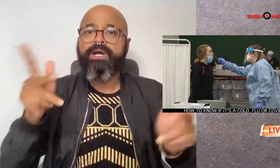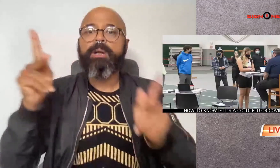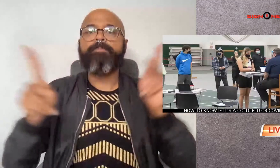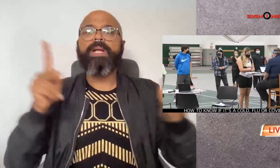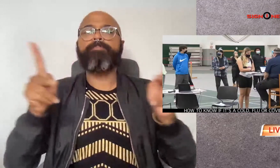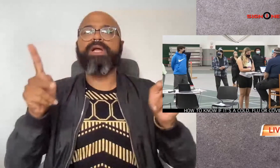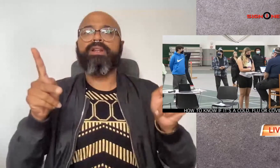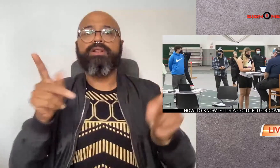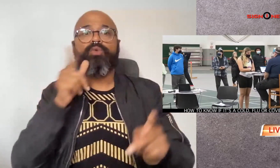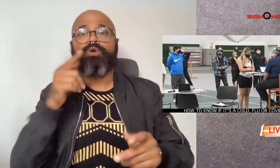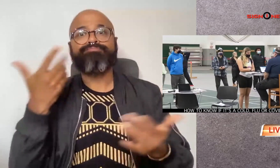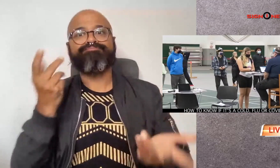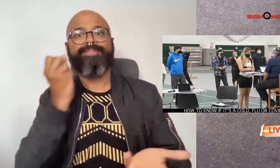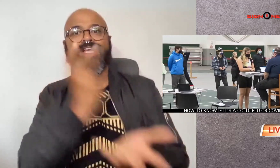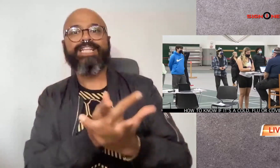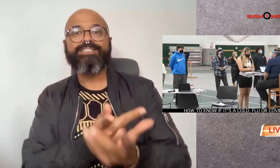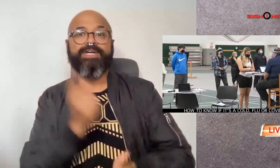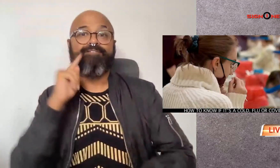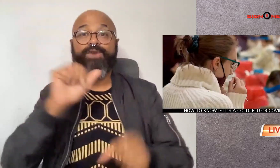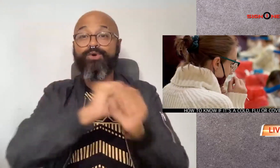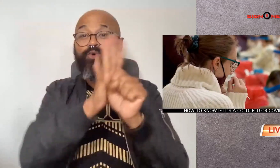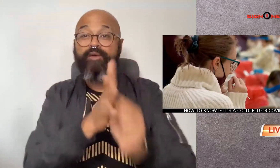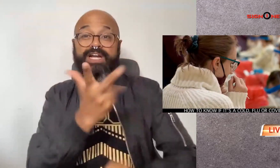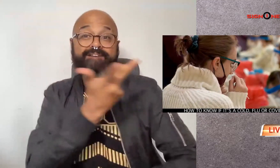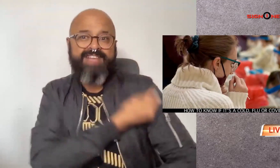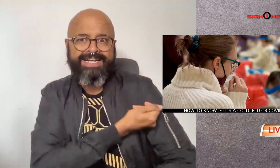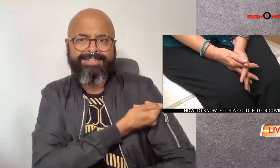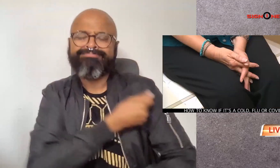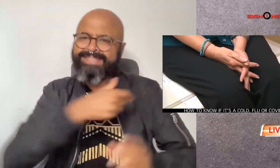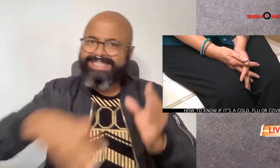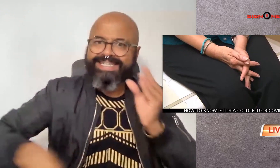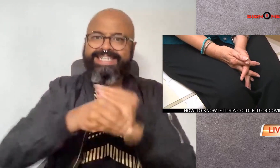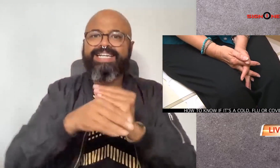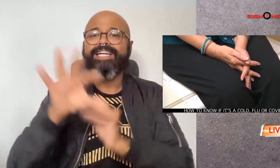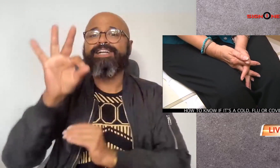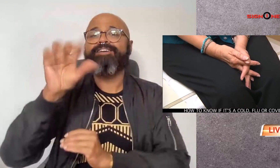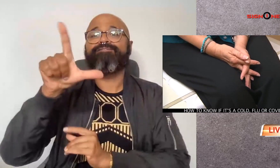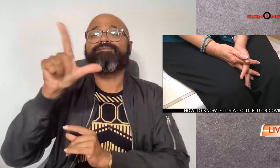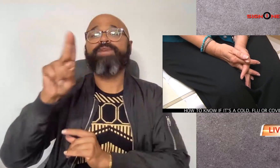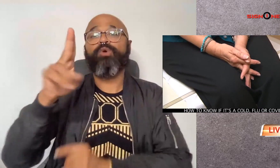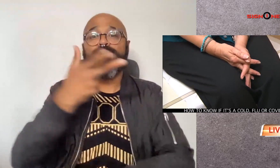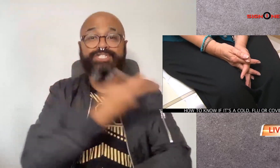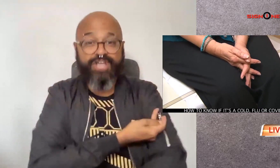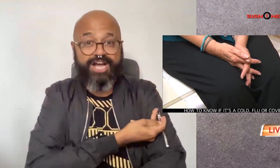are urging people who are eligible for the Covid 19 vaccine to get it in addition to the flu shot